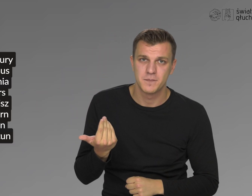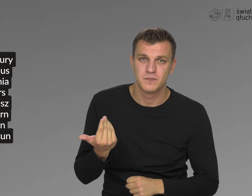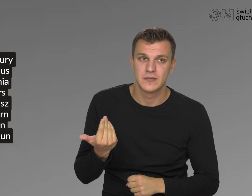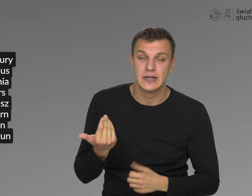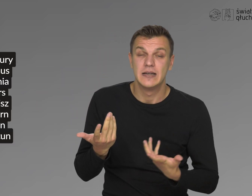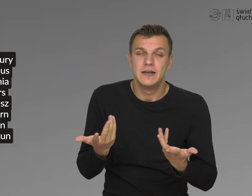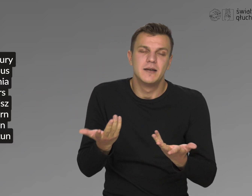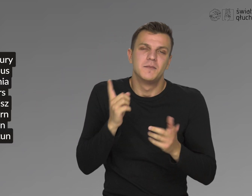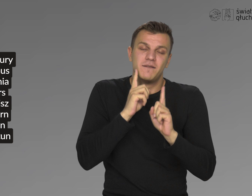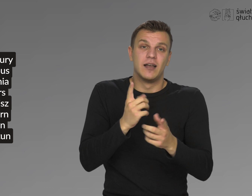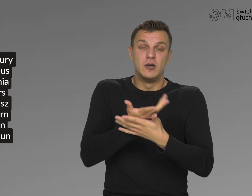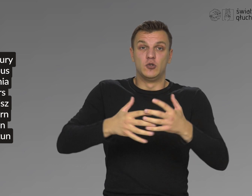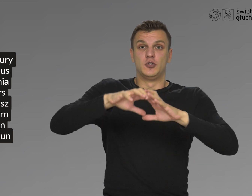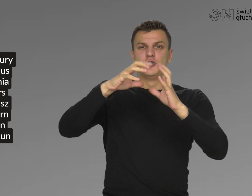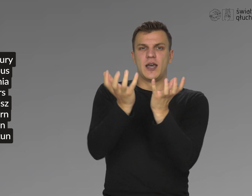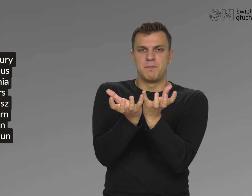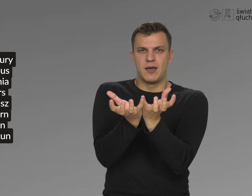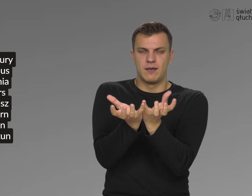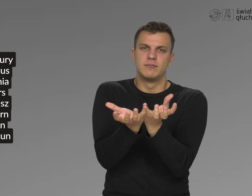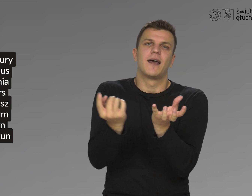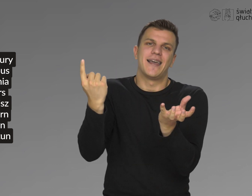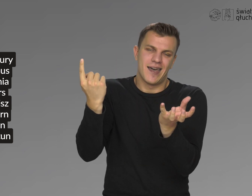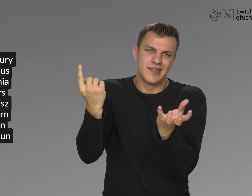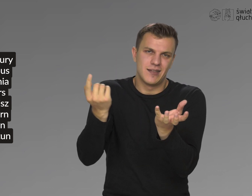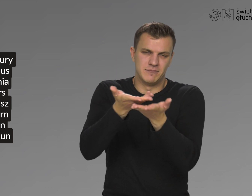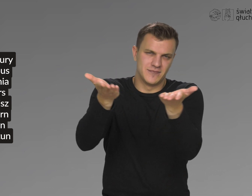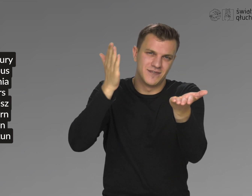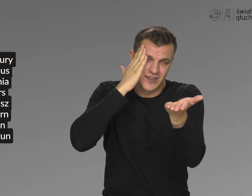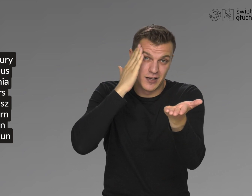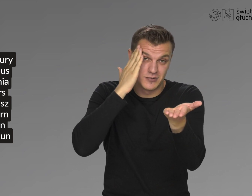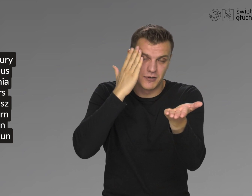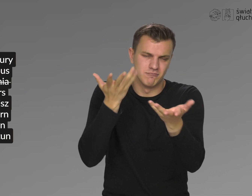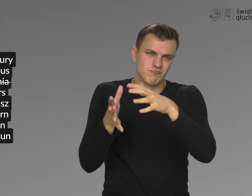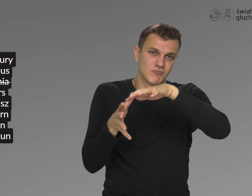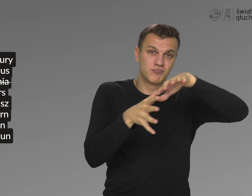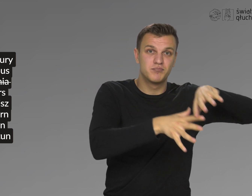except, of course, for Earth.